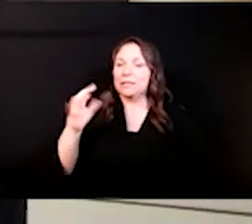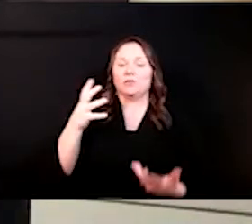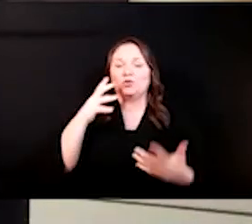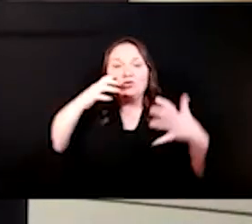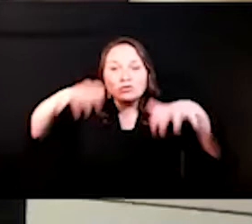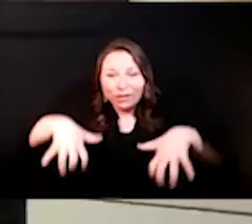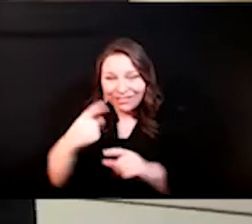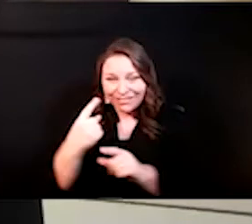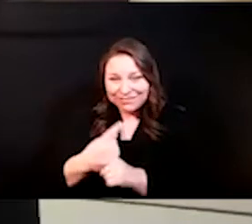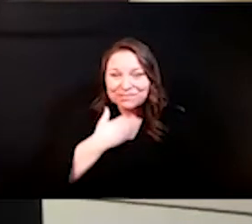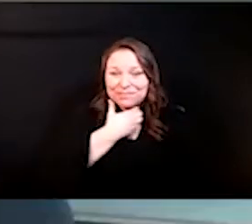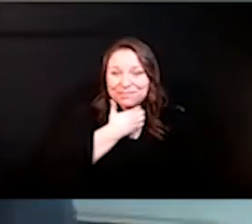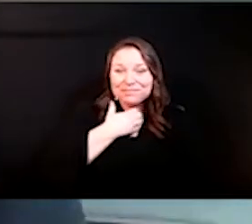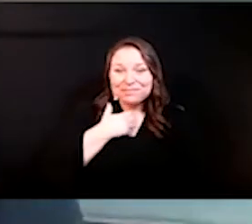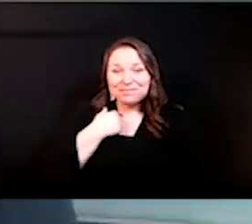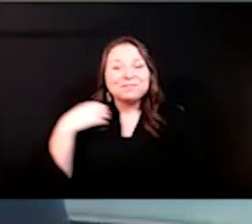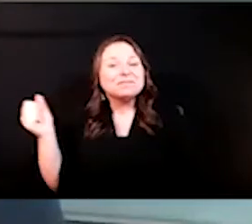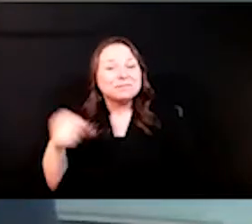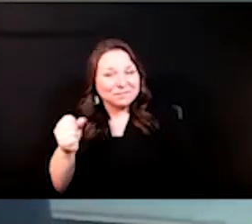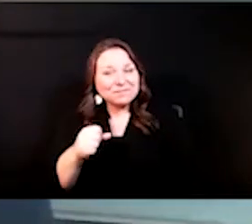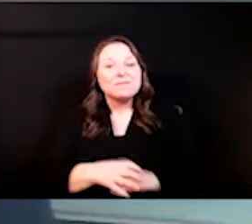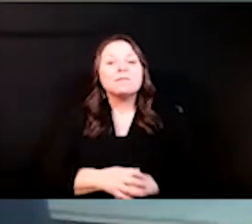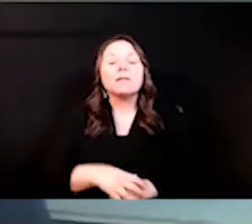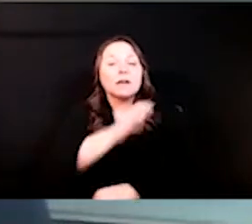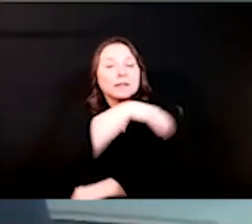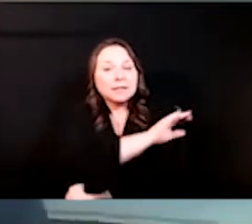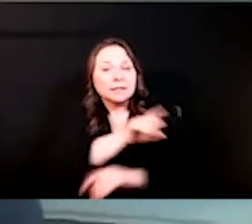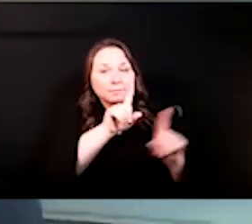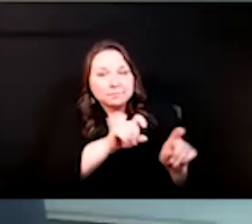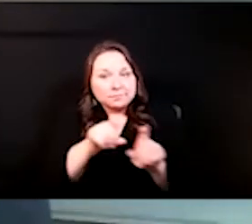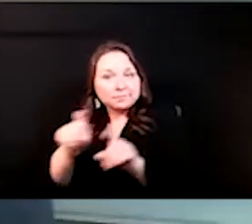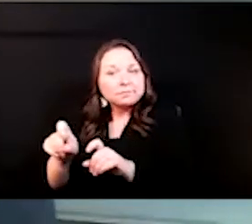VACCINES ARE. IT'S KIND OF UNHEARD OF.